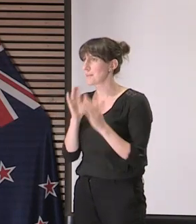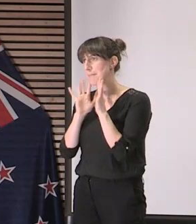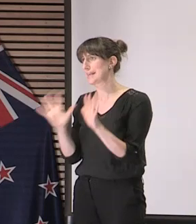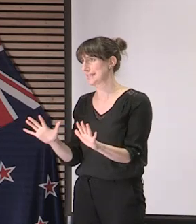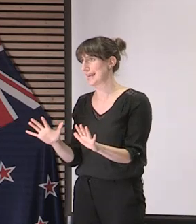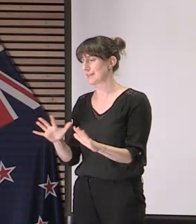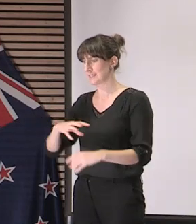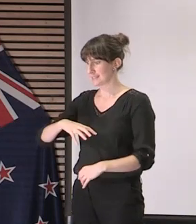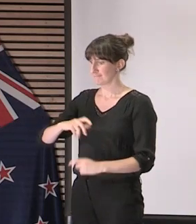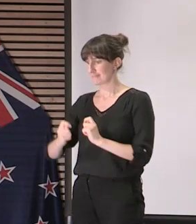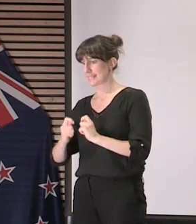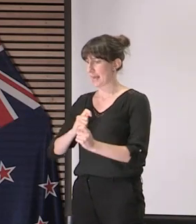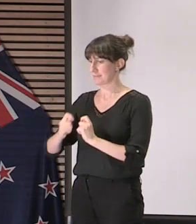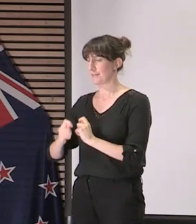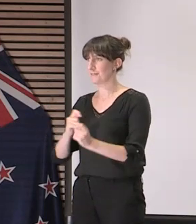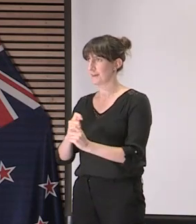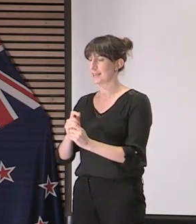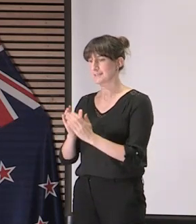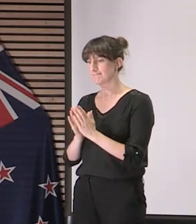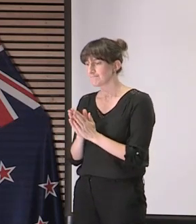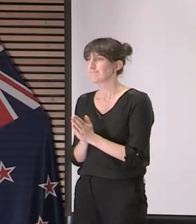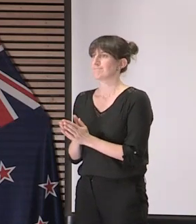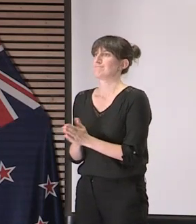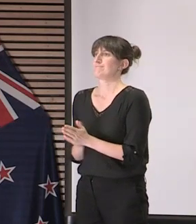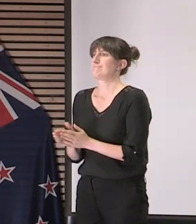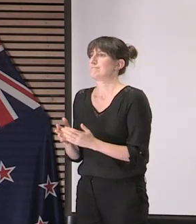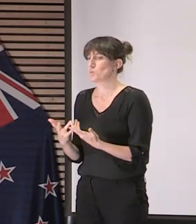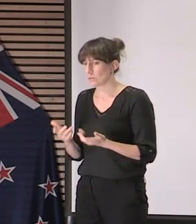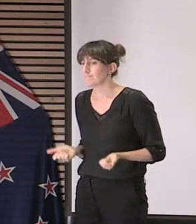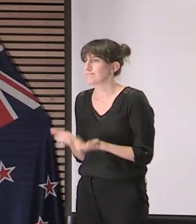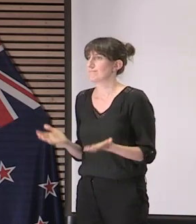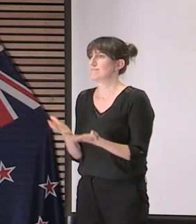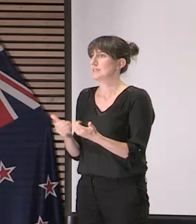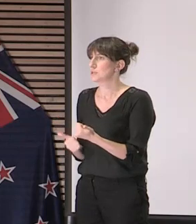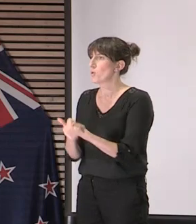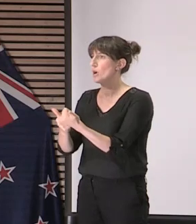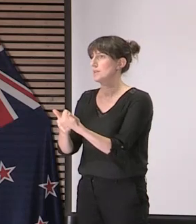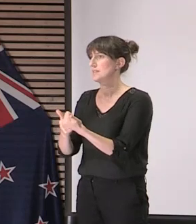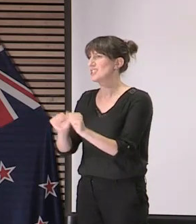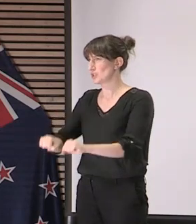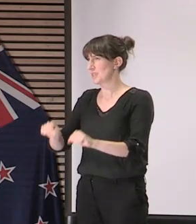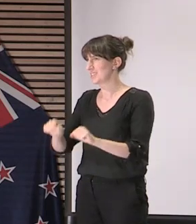to say again, the teaching community have proved to be incredibly adaptive and